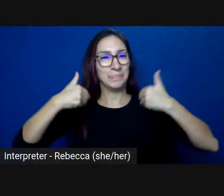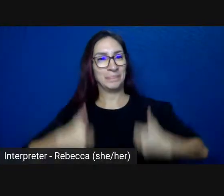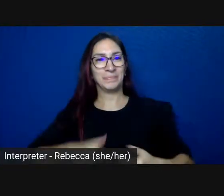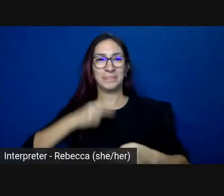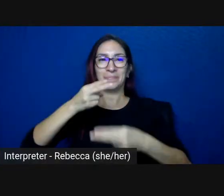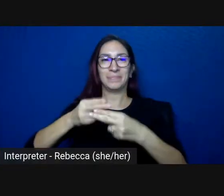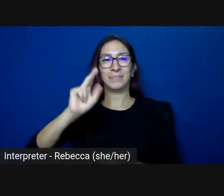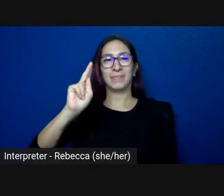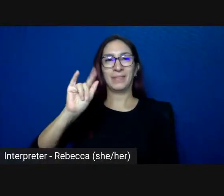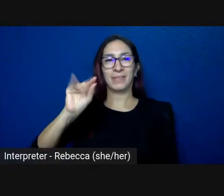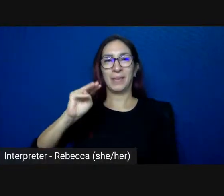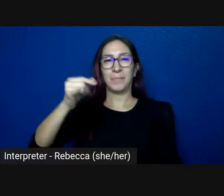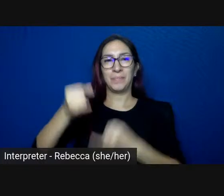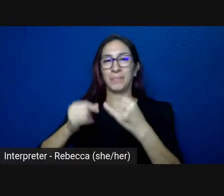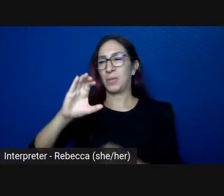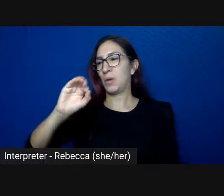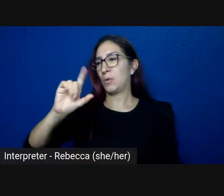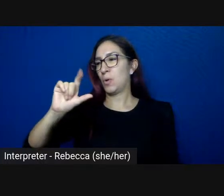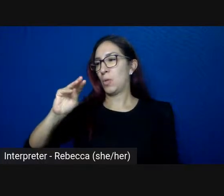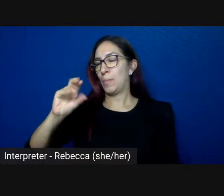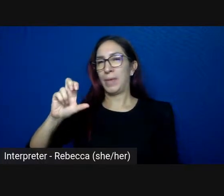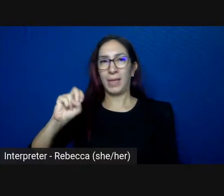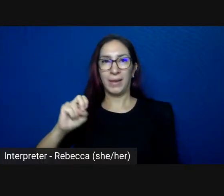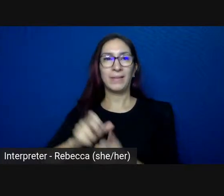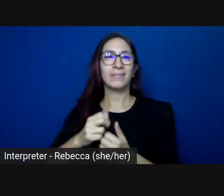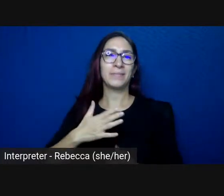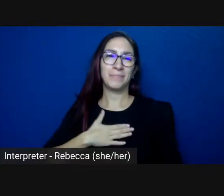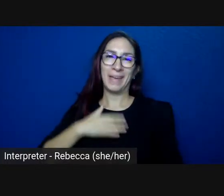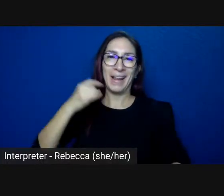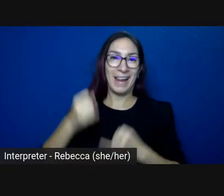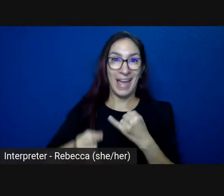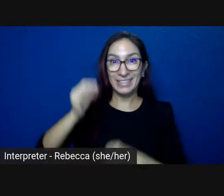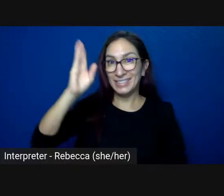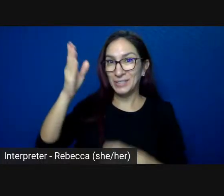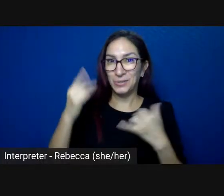≫: Local back to WordPress accessibility day. I'm Kim